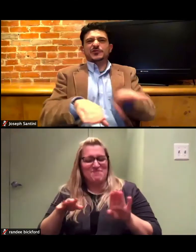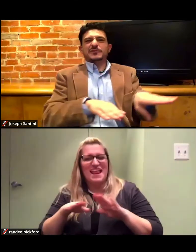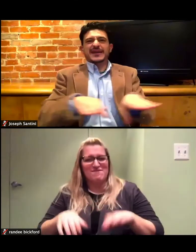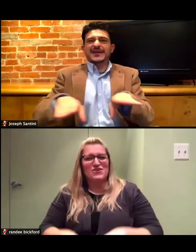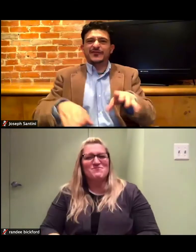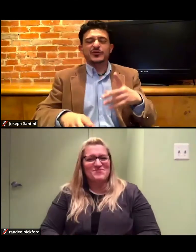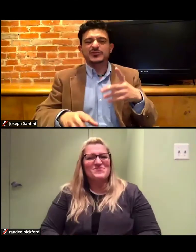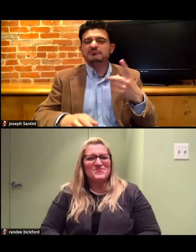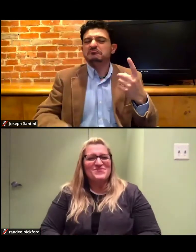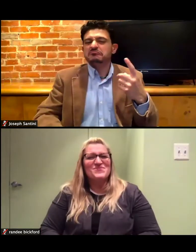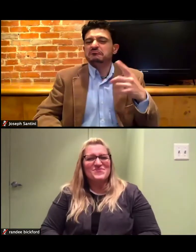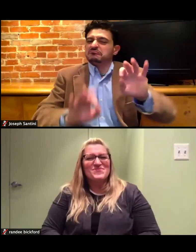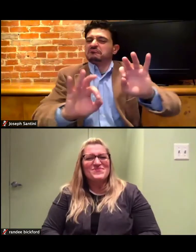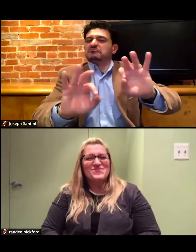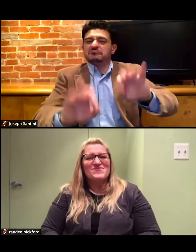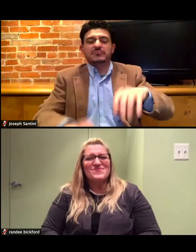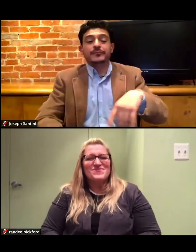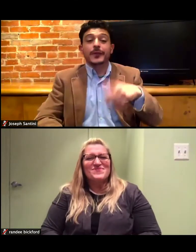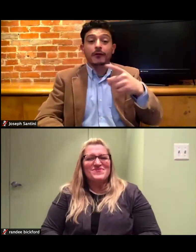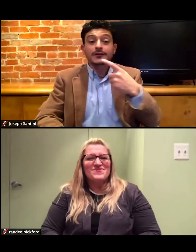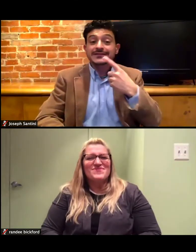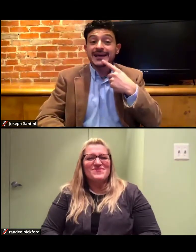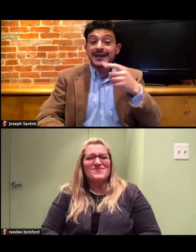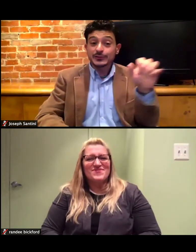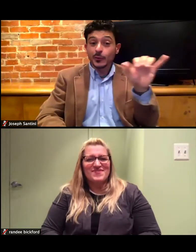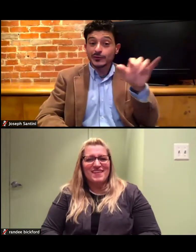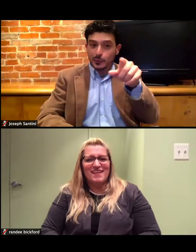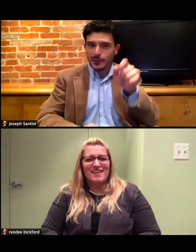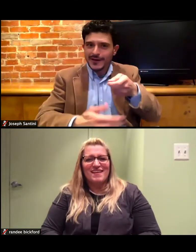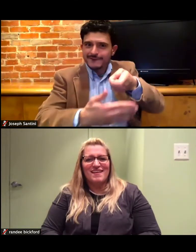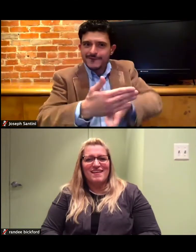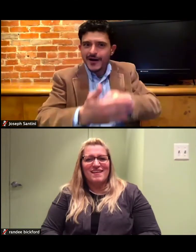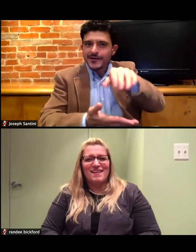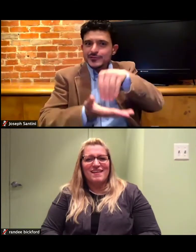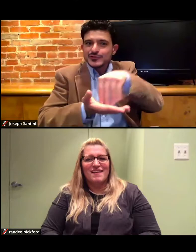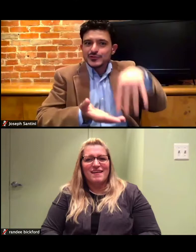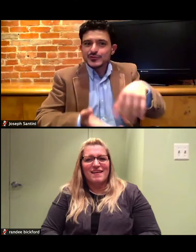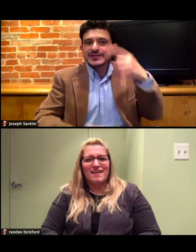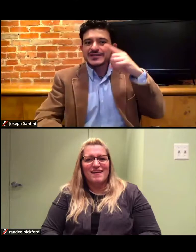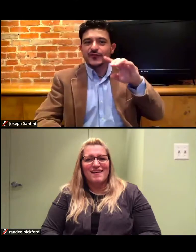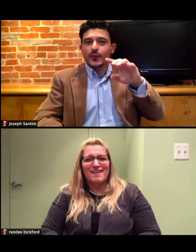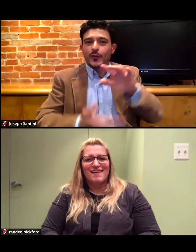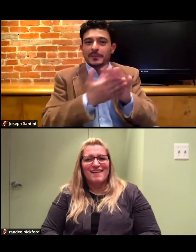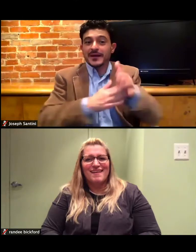I think just natural behavior, I think that's positive and to look at it that way.